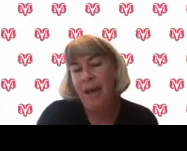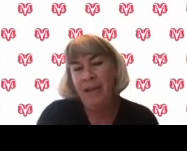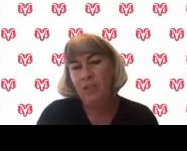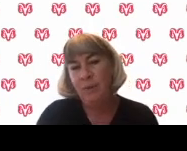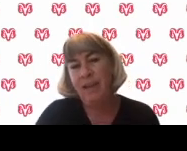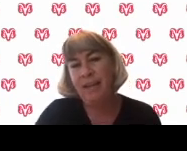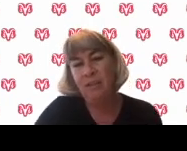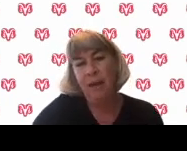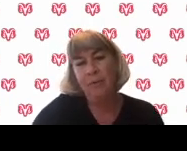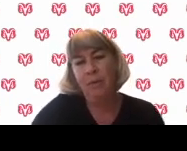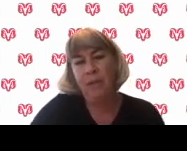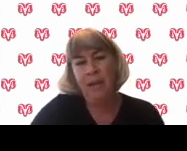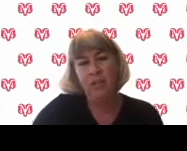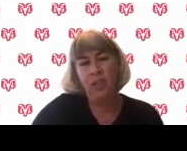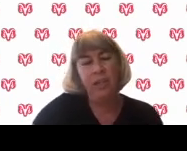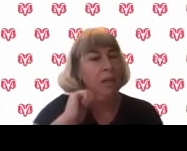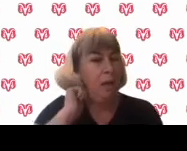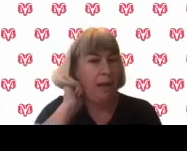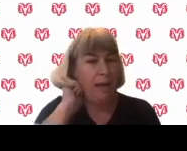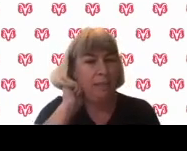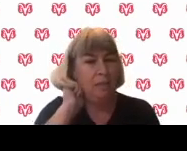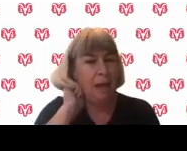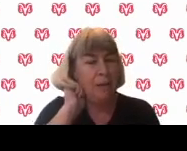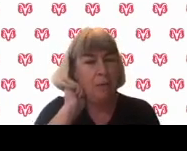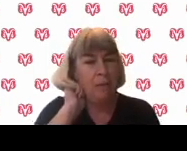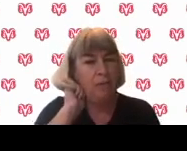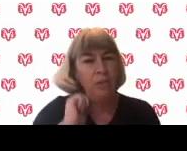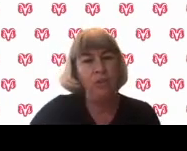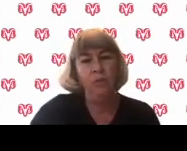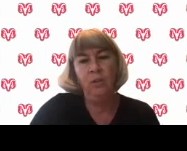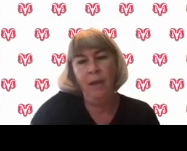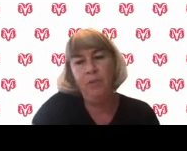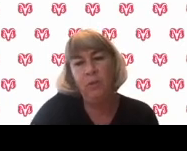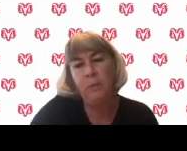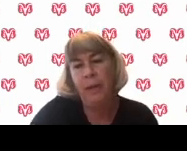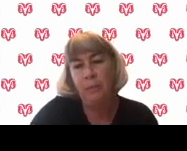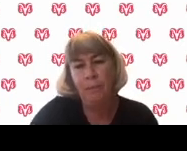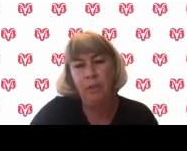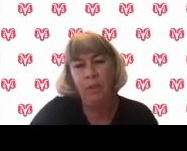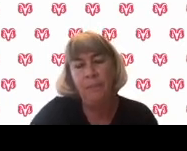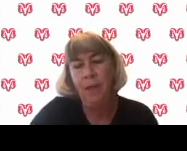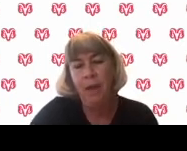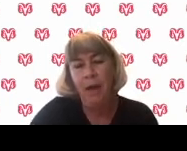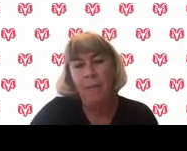and in doing that, to collaborate with ASG, to collaborate with other student clubs, to expand membership,